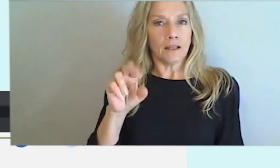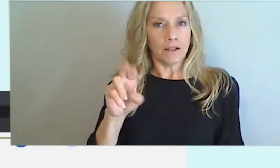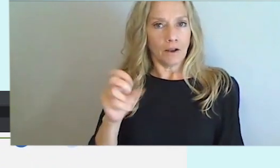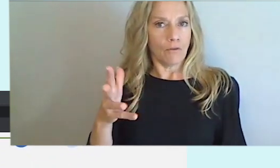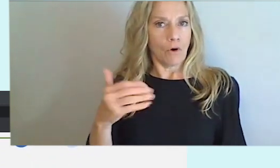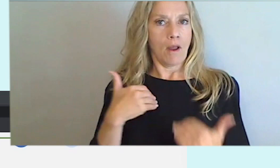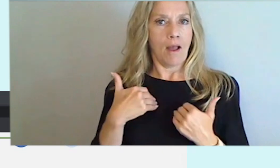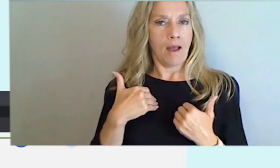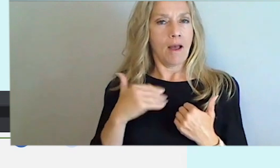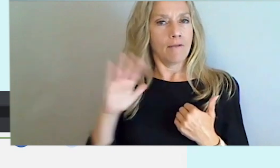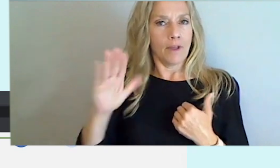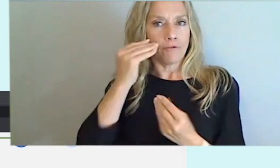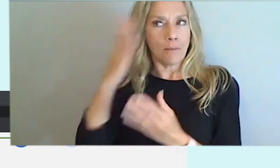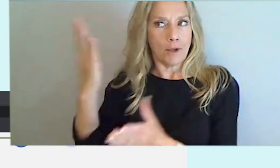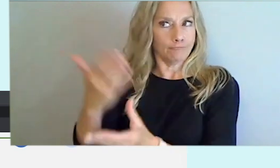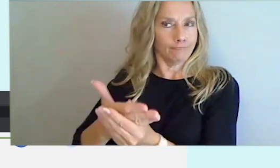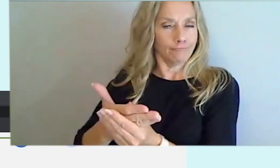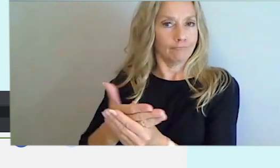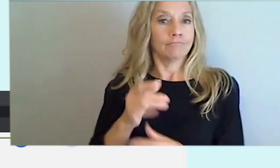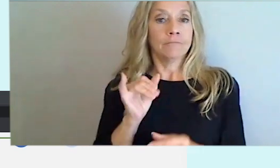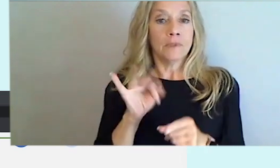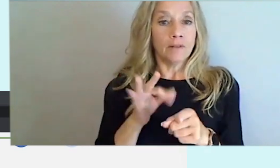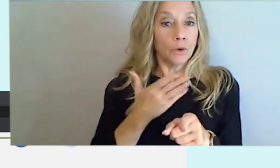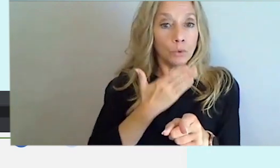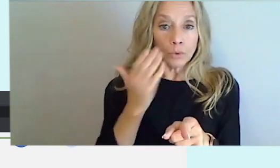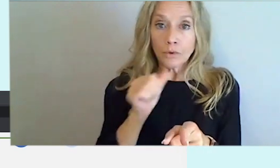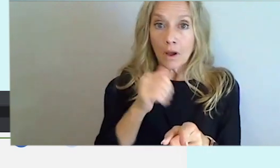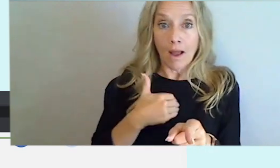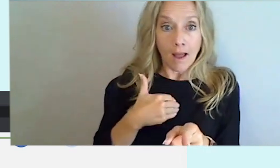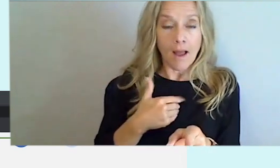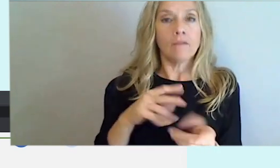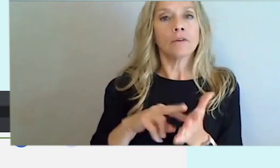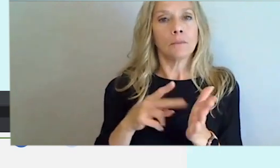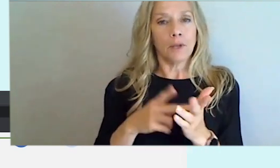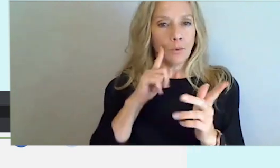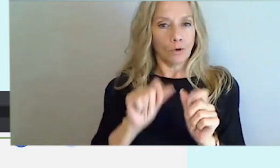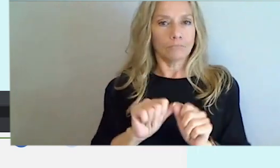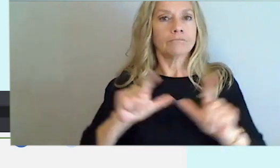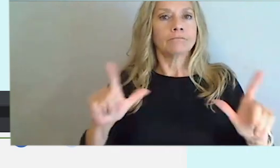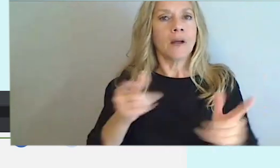If you don't have resources on file, you will be taken to the financial resources page instead.